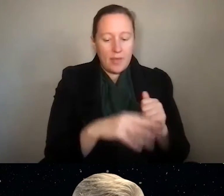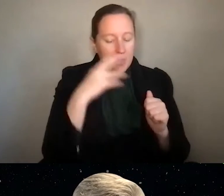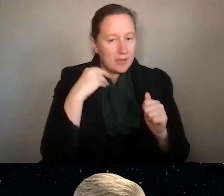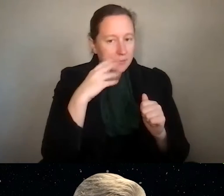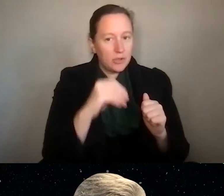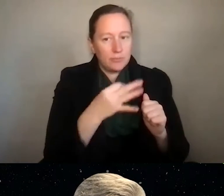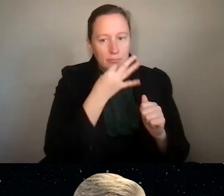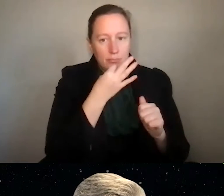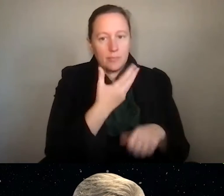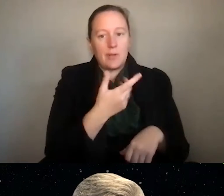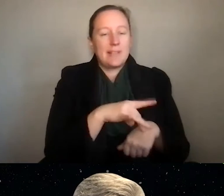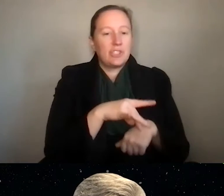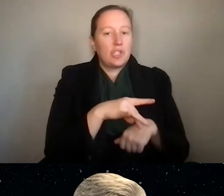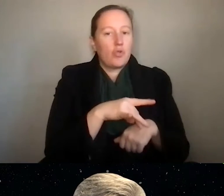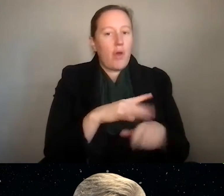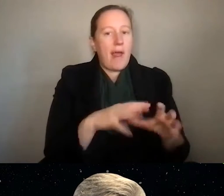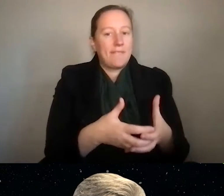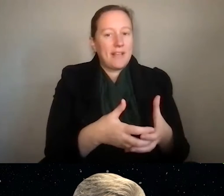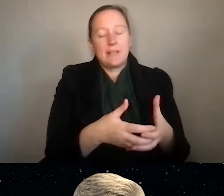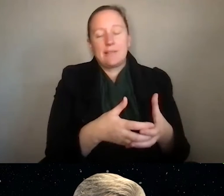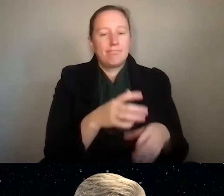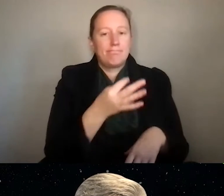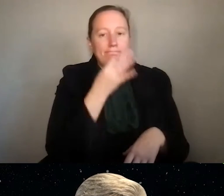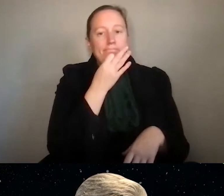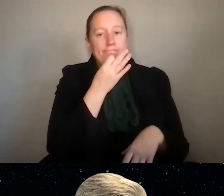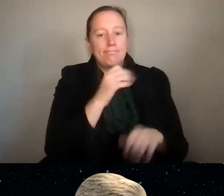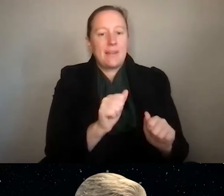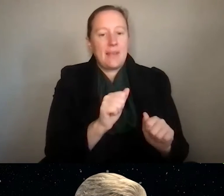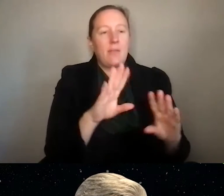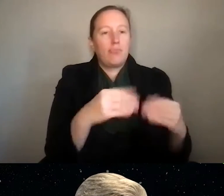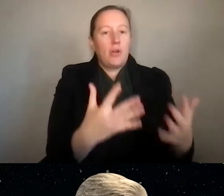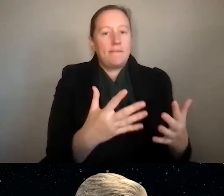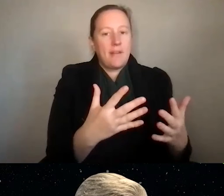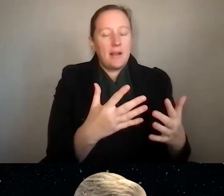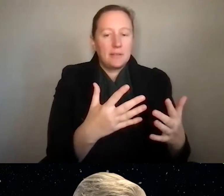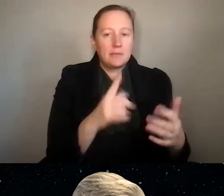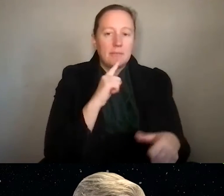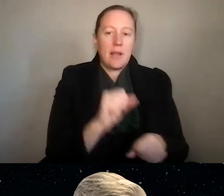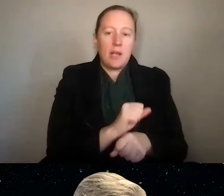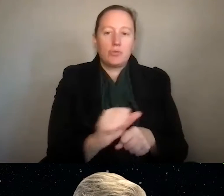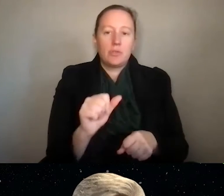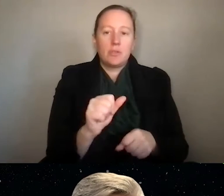even geographic expertise that they can really provide actually truly review of